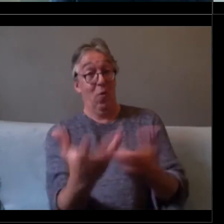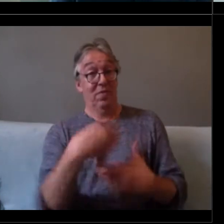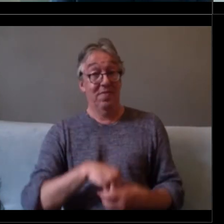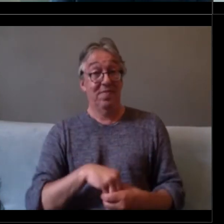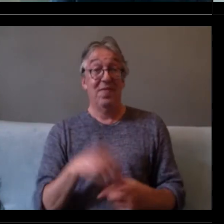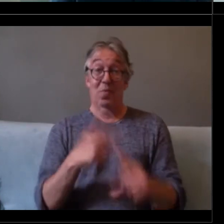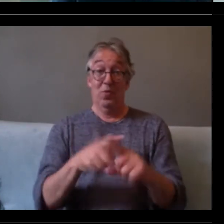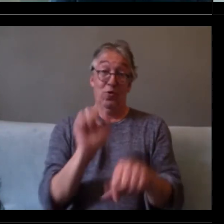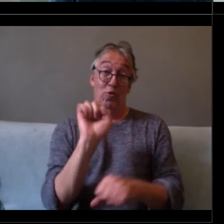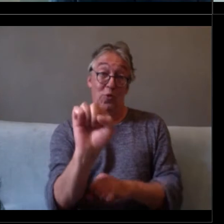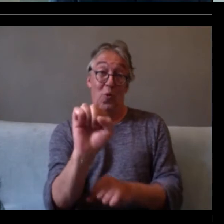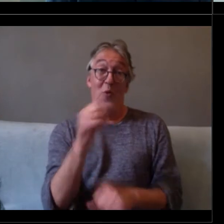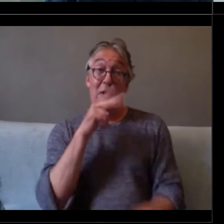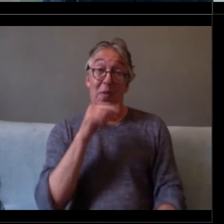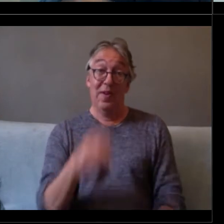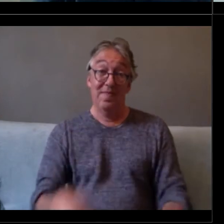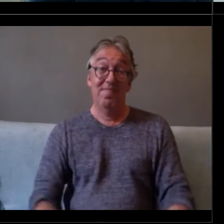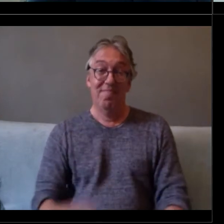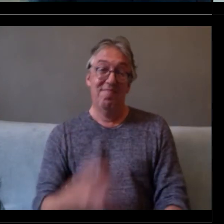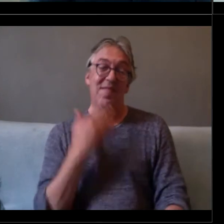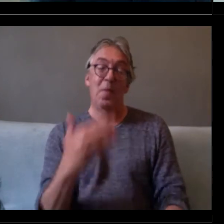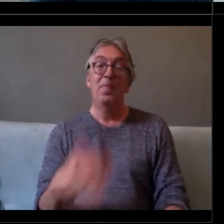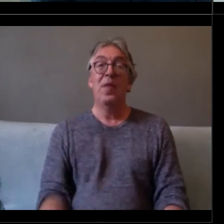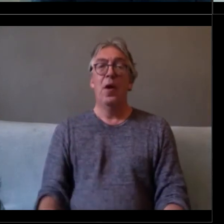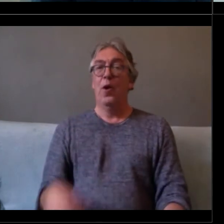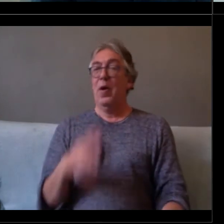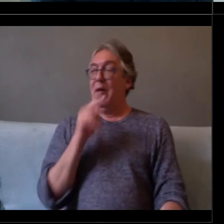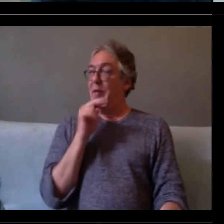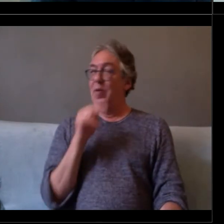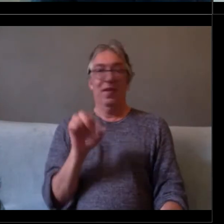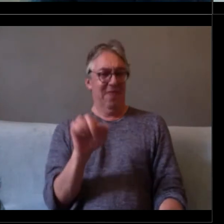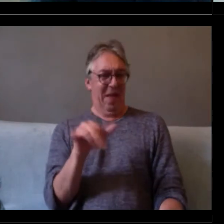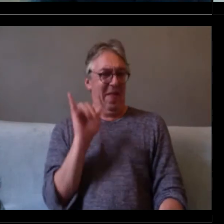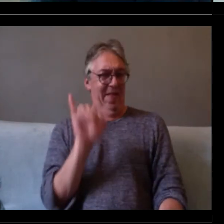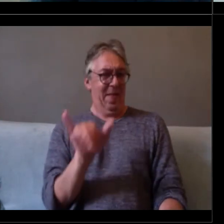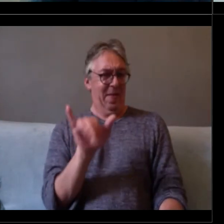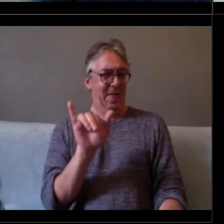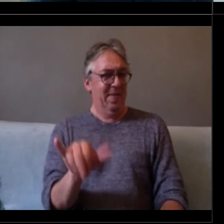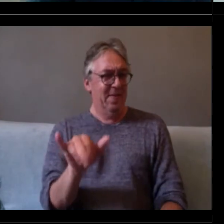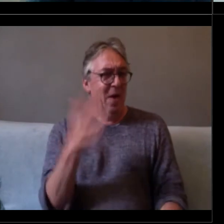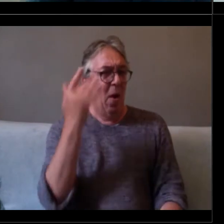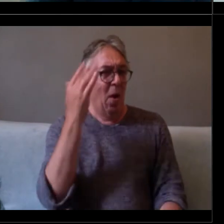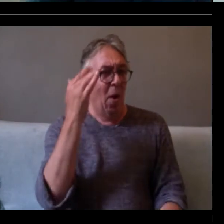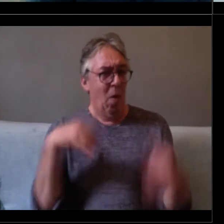That's why we are in the project together. We have things we can learn from each other